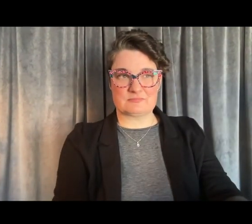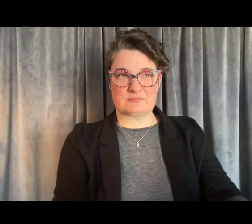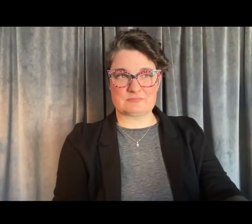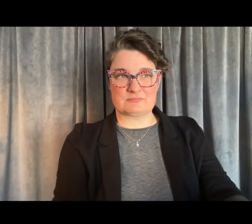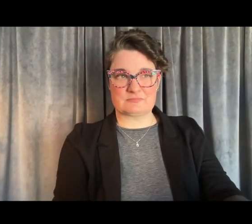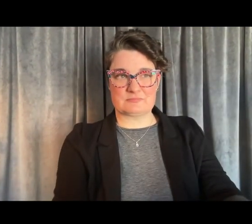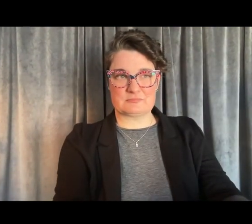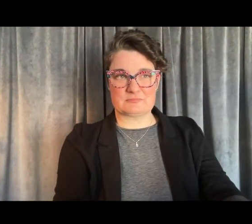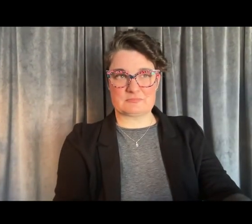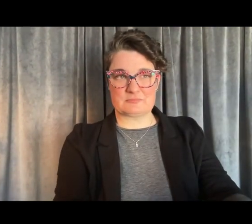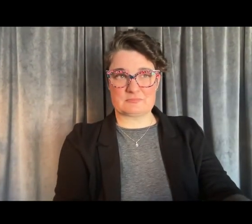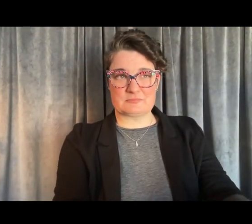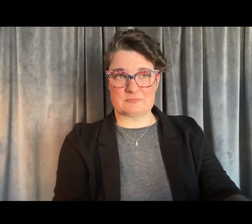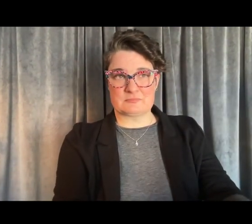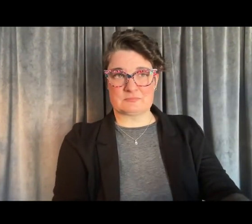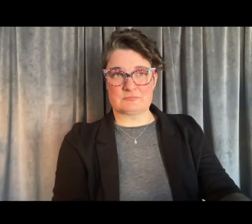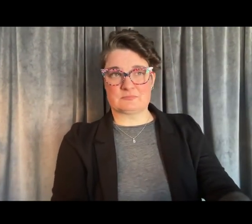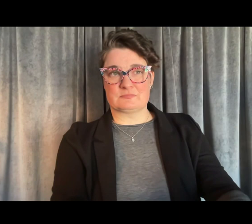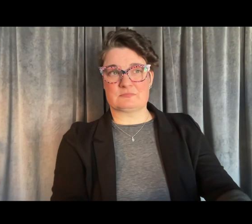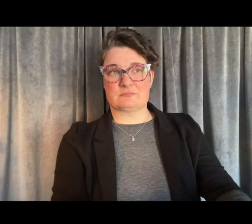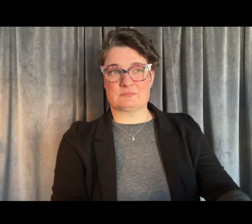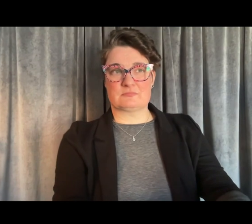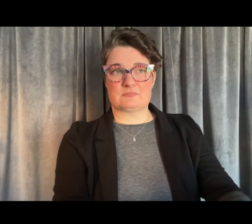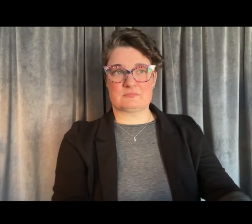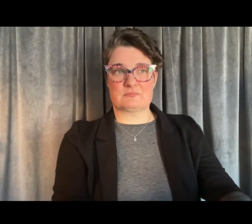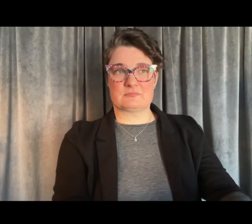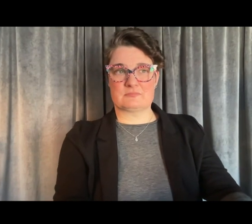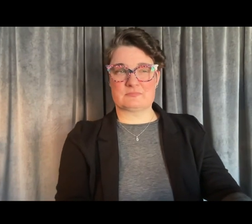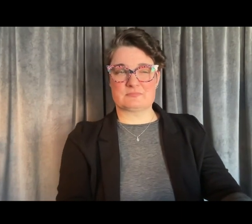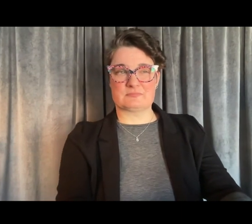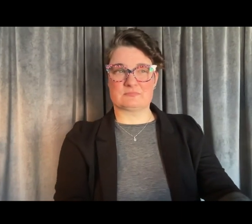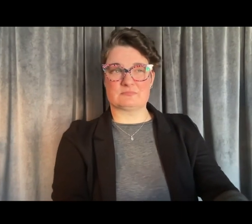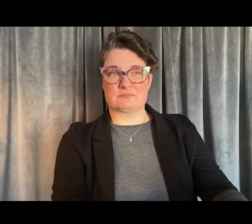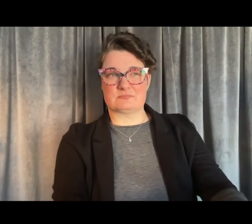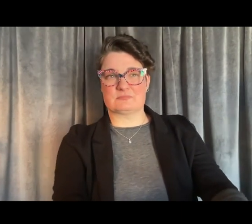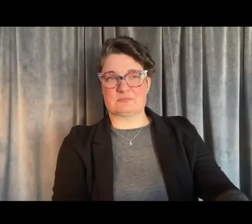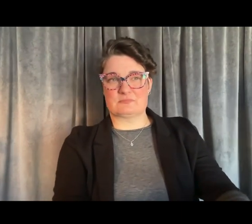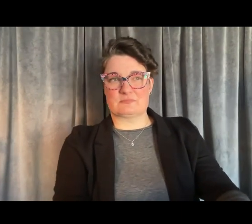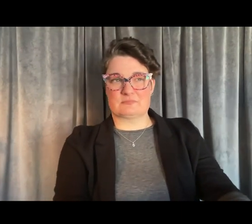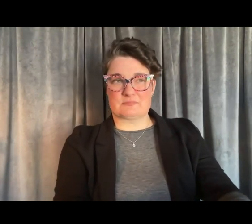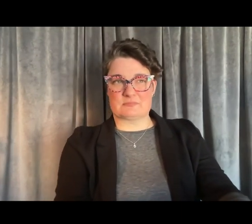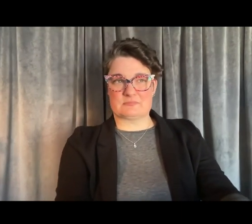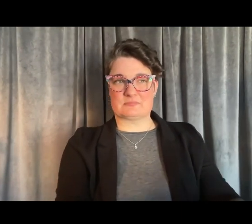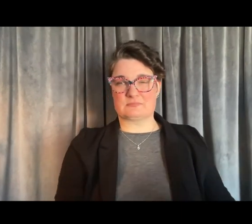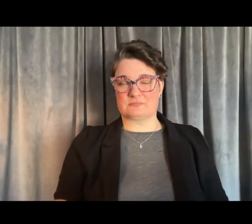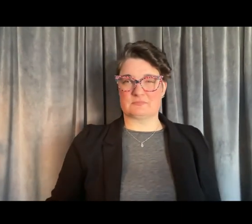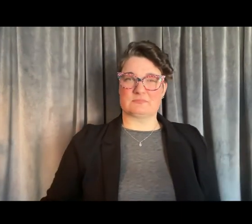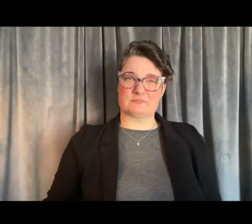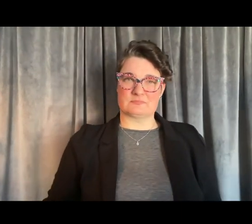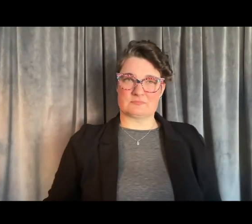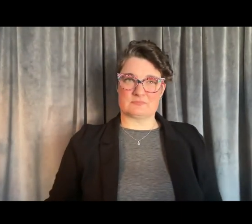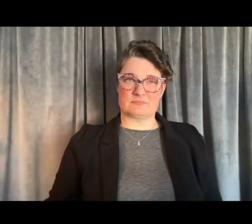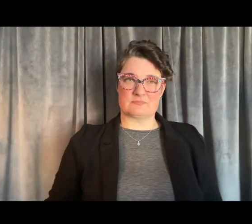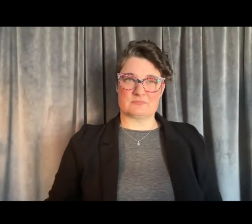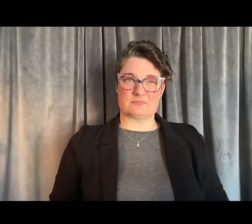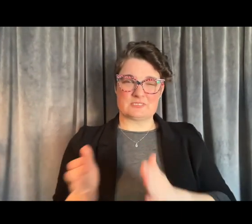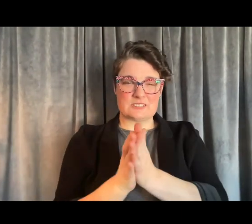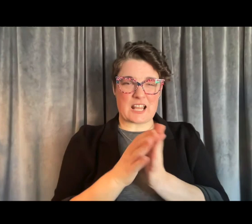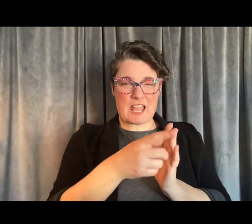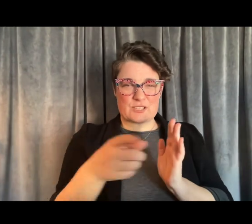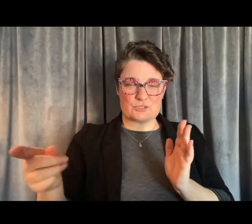So feel into your body what wants to come out just a little bit.